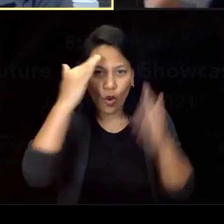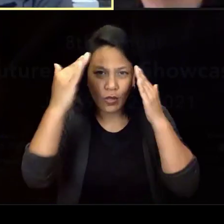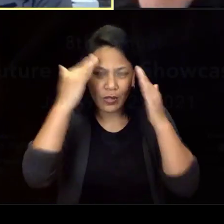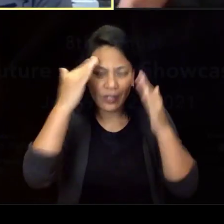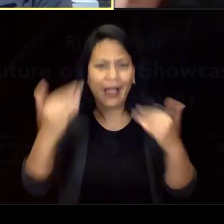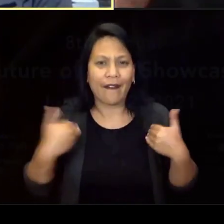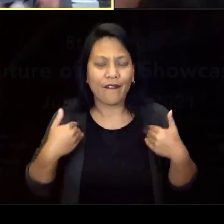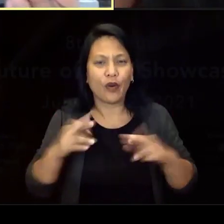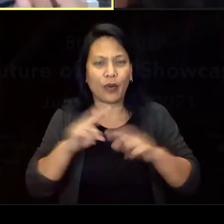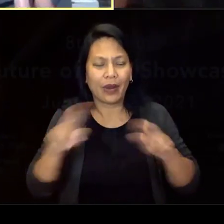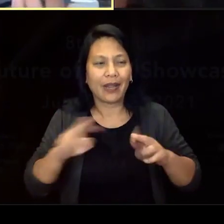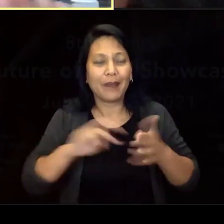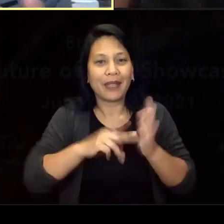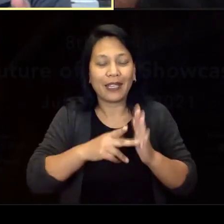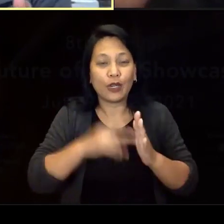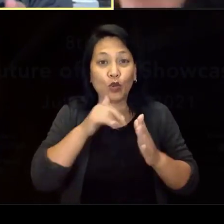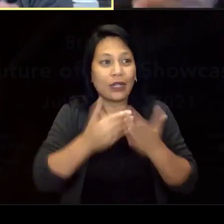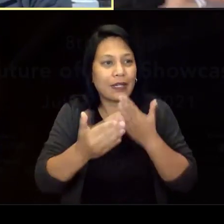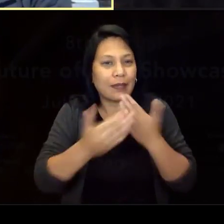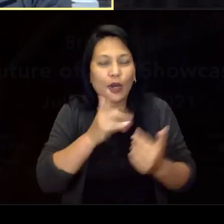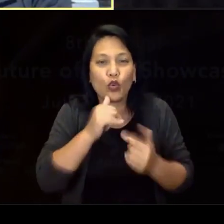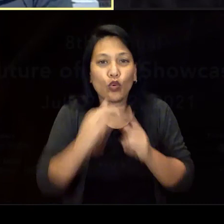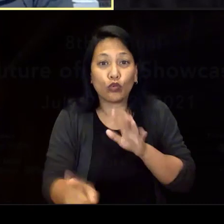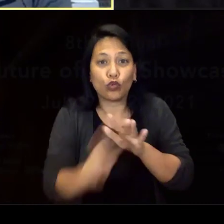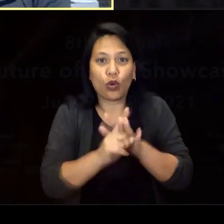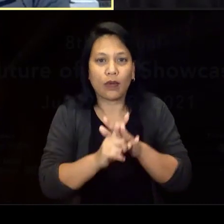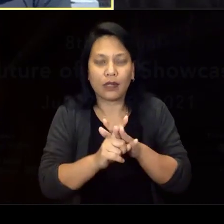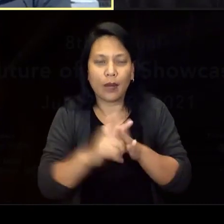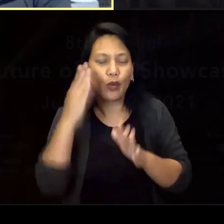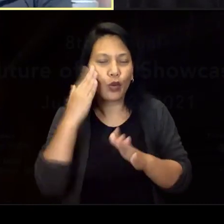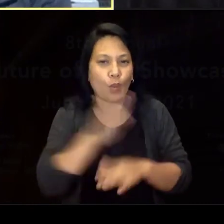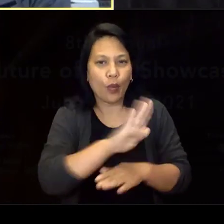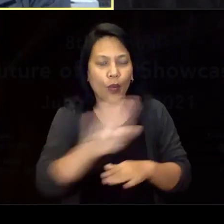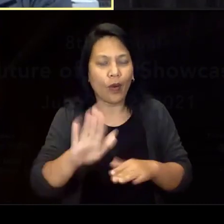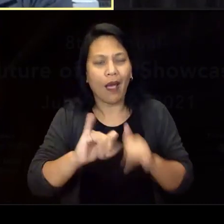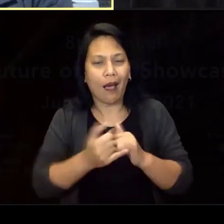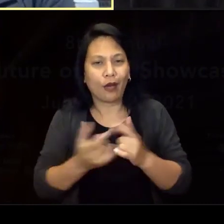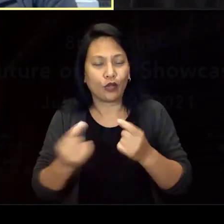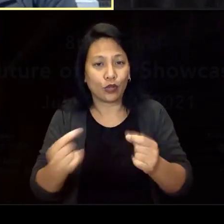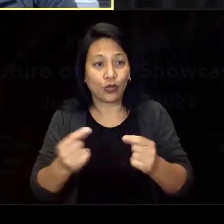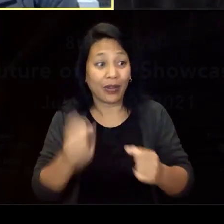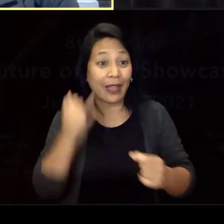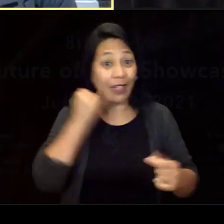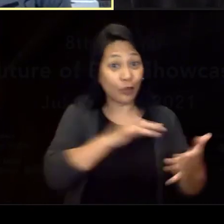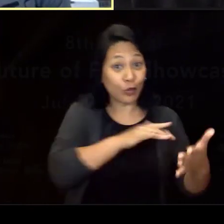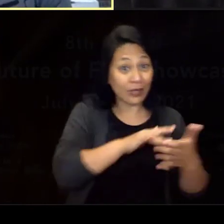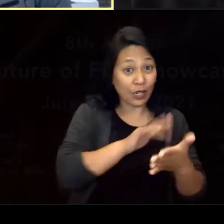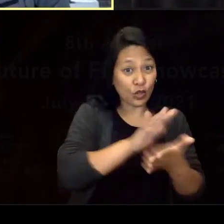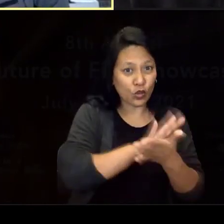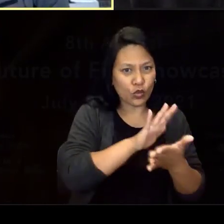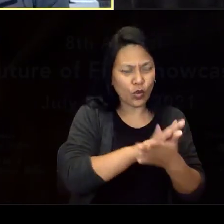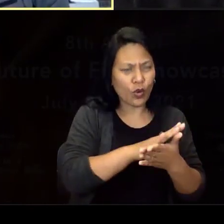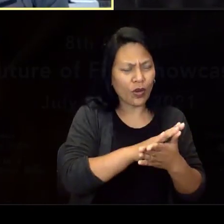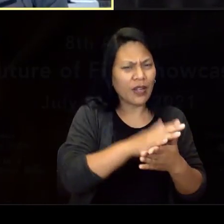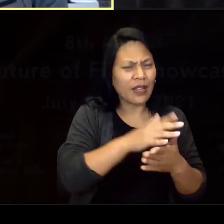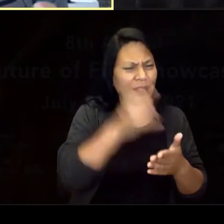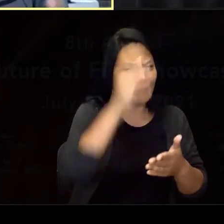Like keep in mind, what, if you're going to school, keep in mind what they're not teaching you. If you're already working, keep in mind who you're not working on.